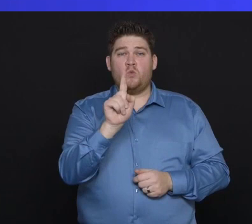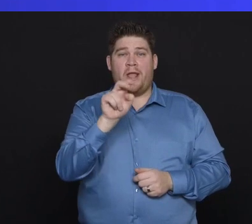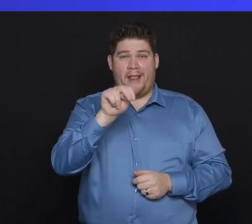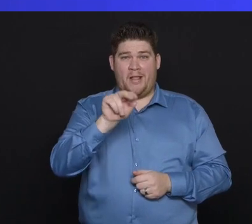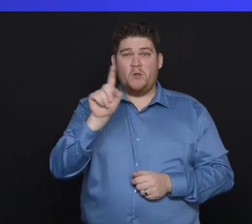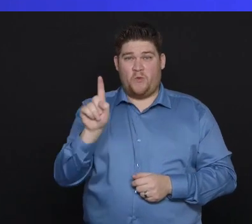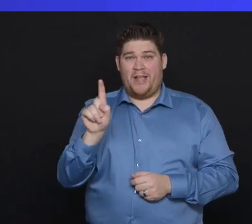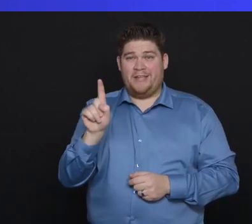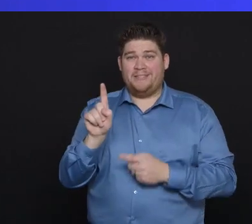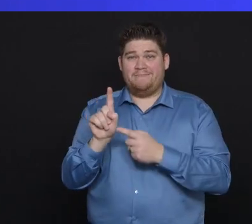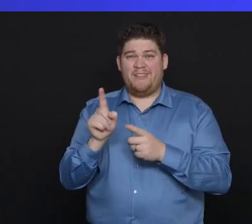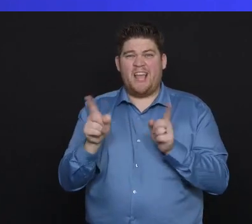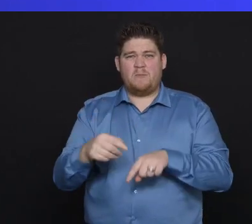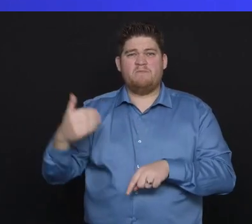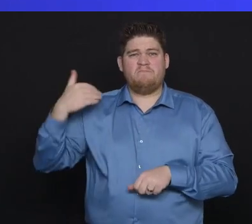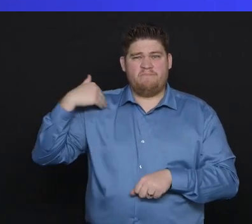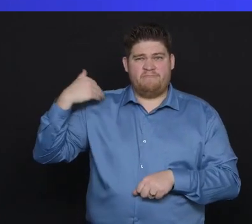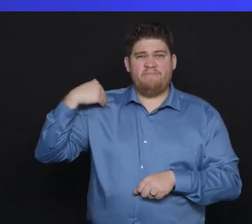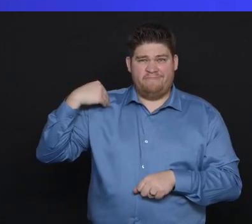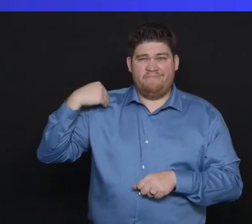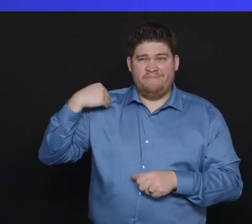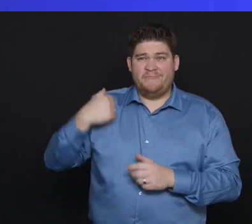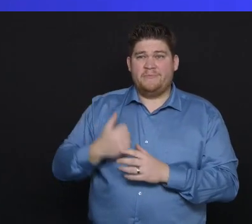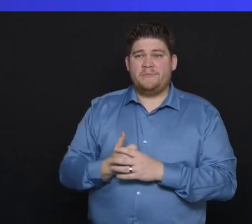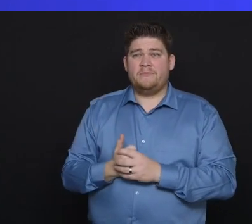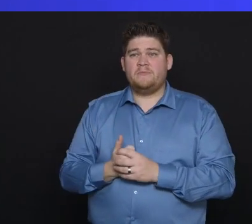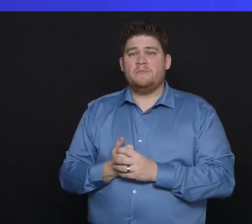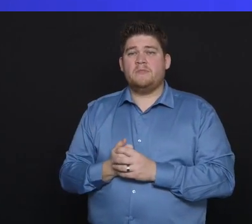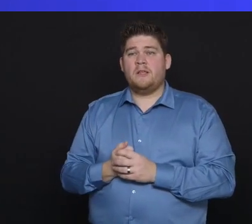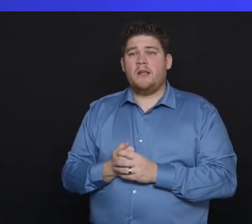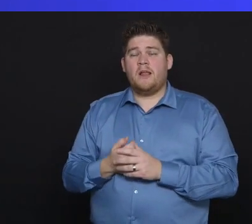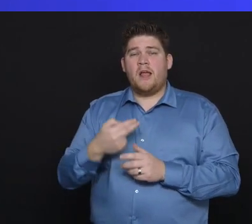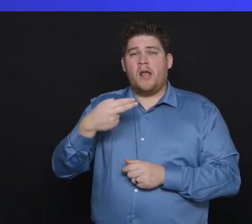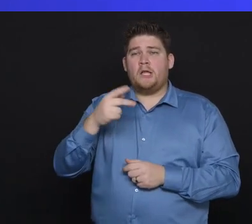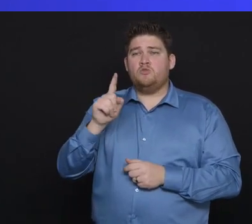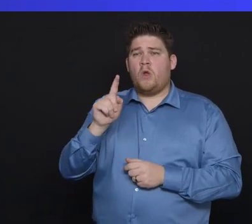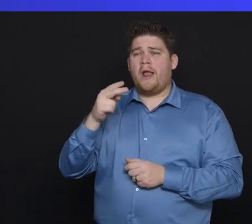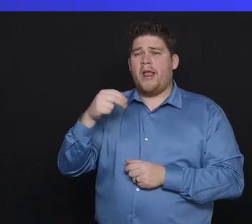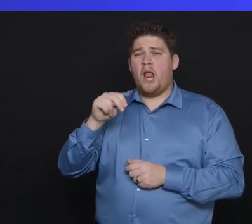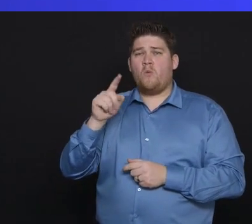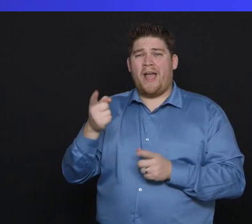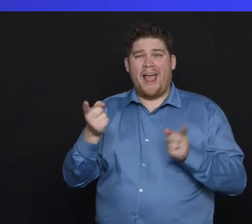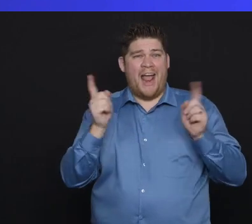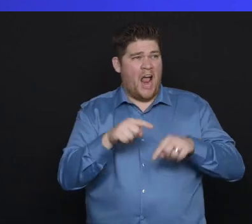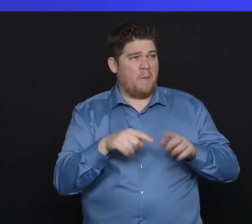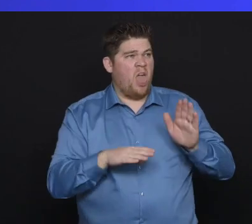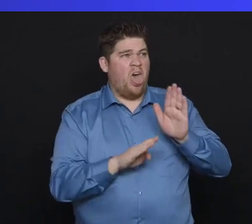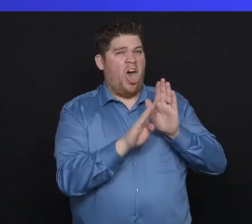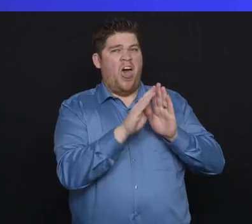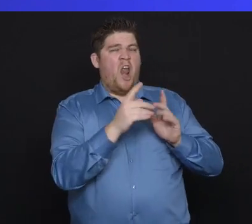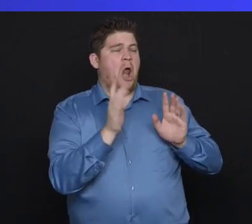point where the thoughts after it was: Oh, well, that wasn't so bad. So maybe we're OK. For those of us who